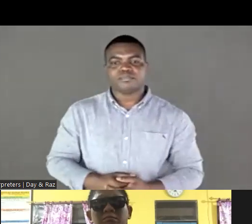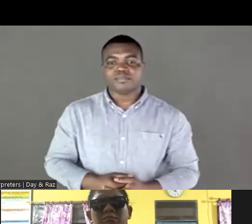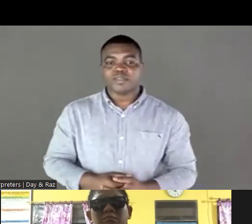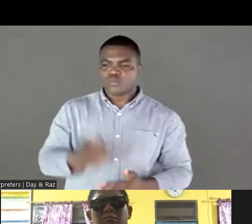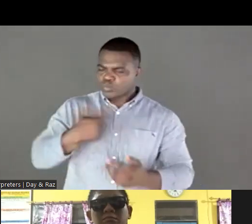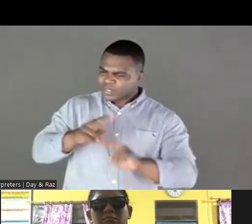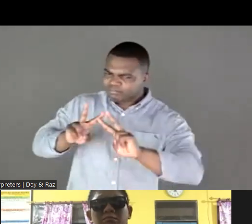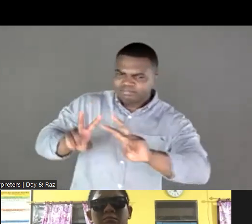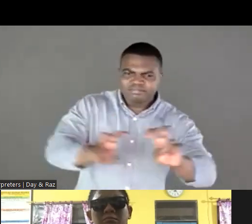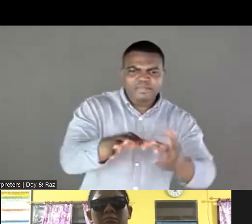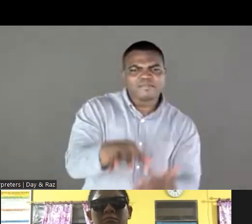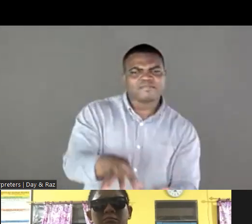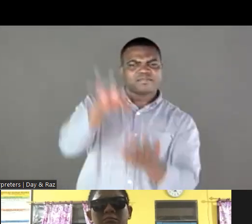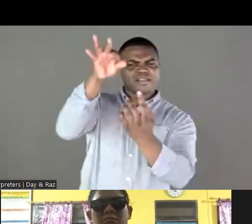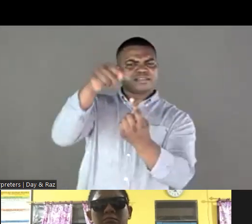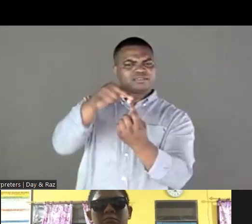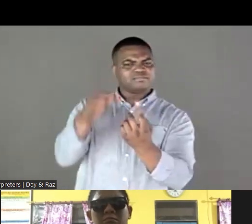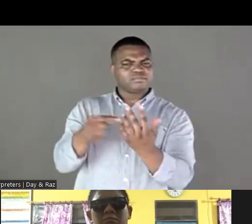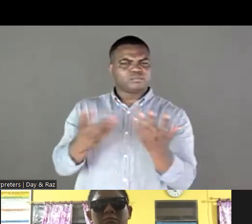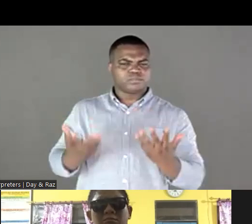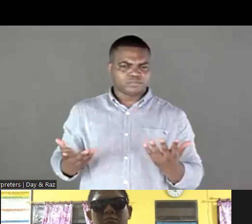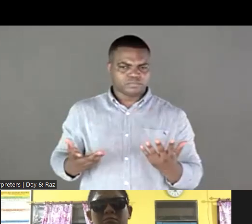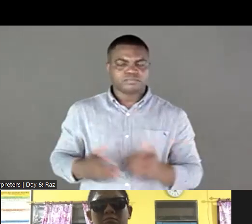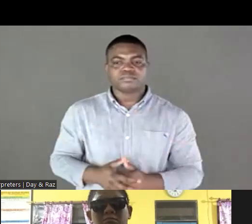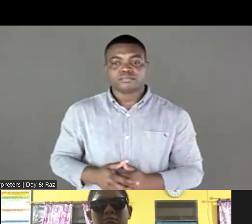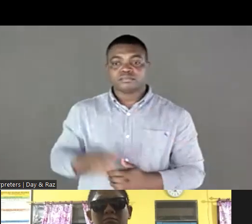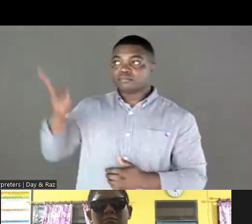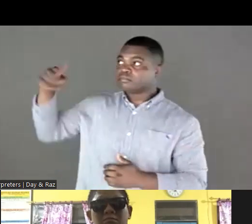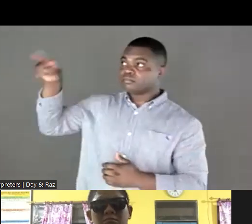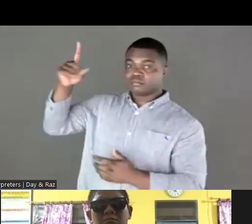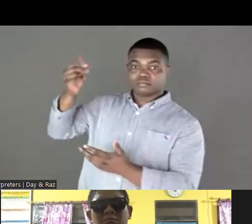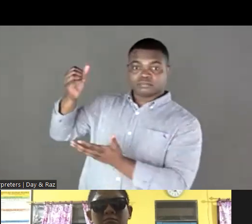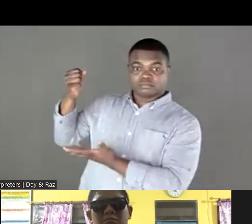which then channel the funding to, to OPDs who are engaged in the delivery of the projects.